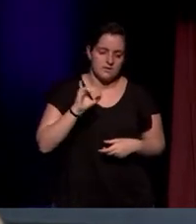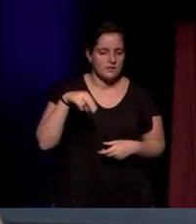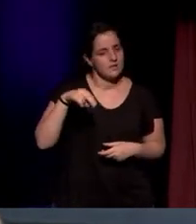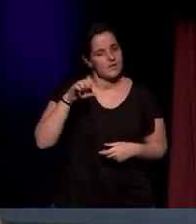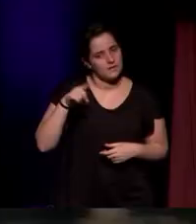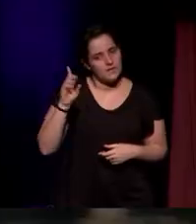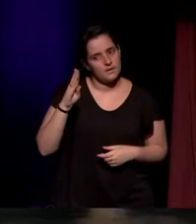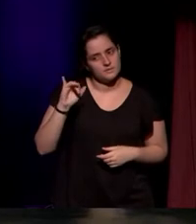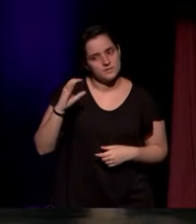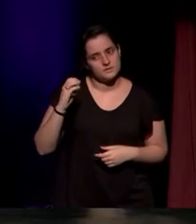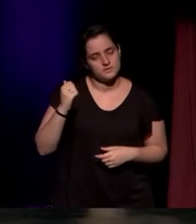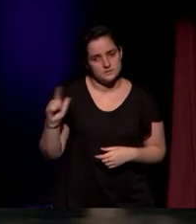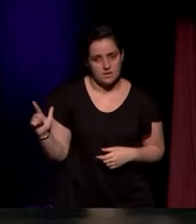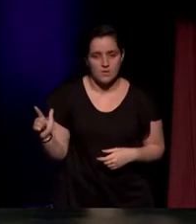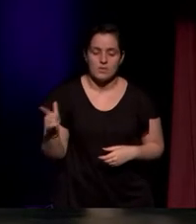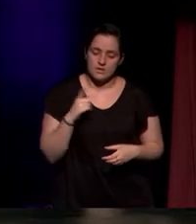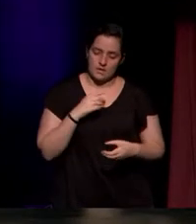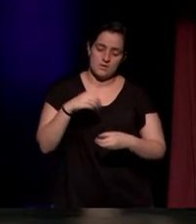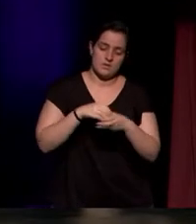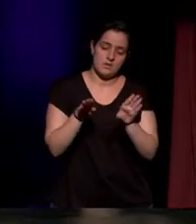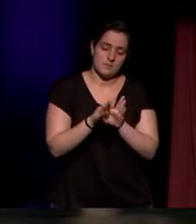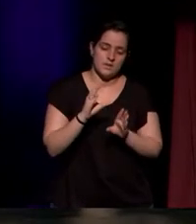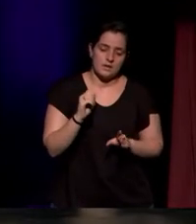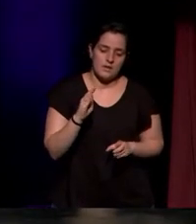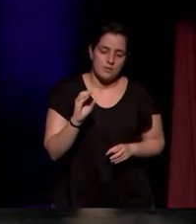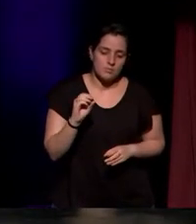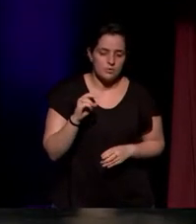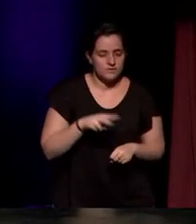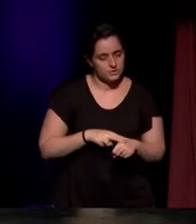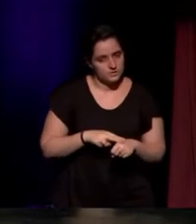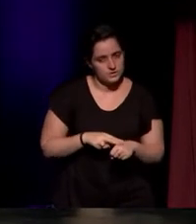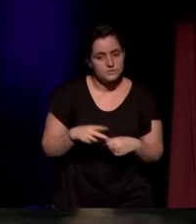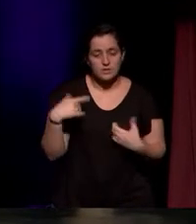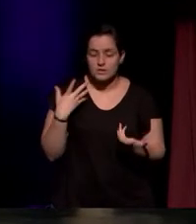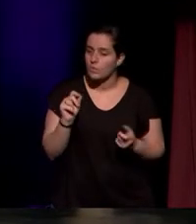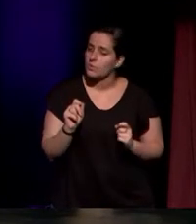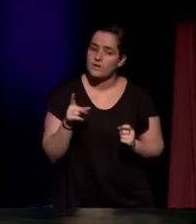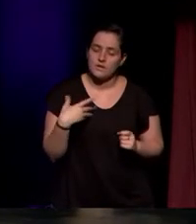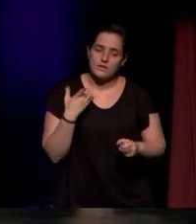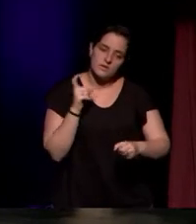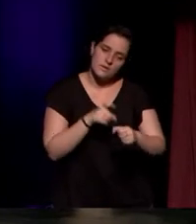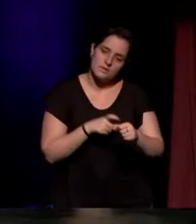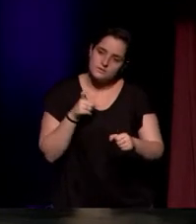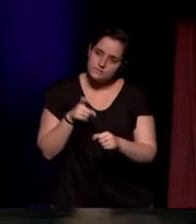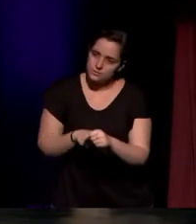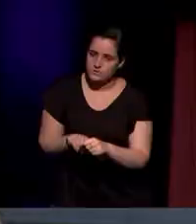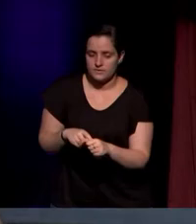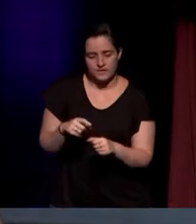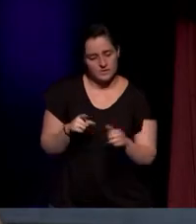involves Green Cape, and what we want to do is to return the results of our research